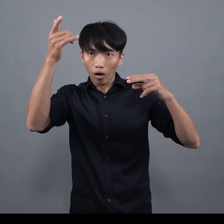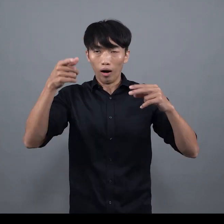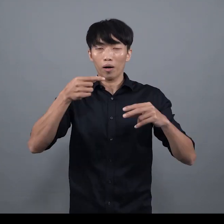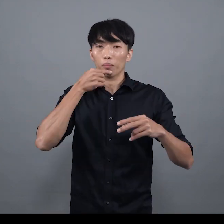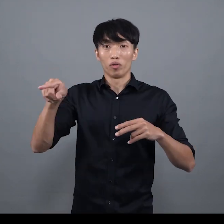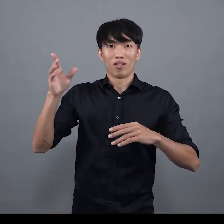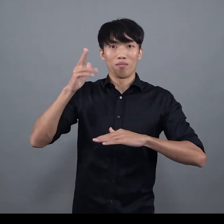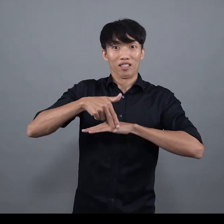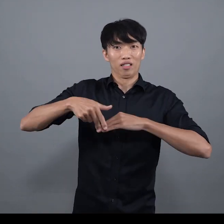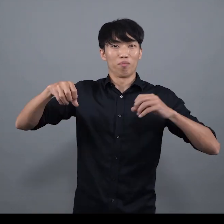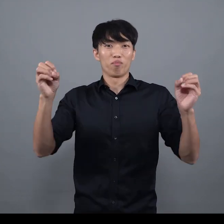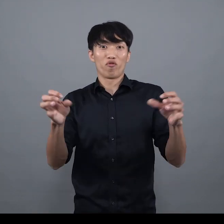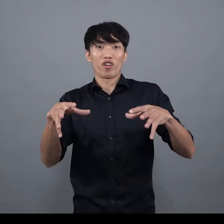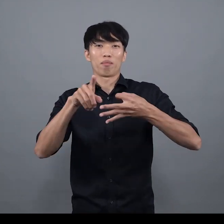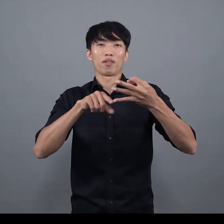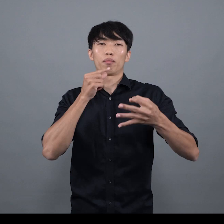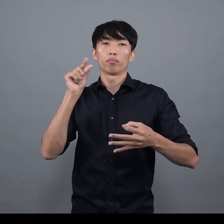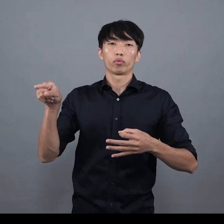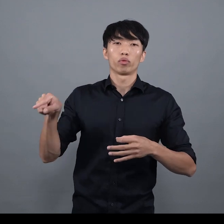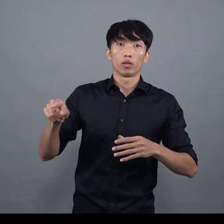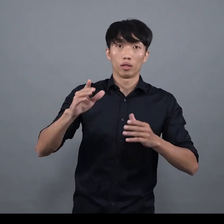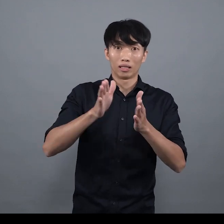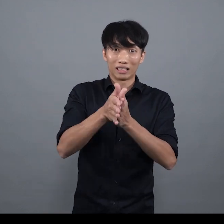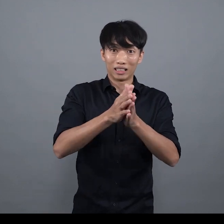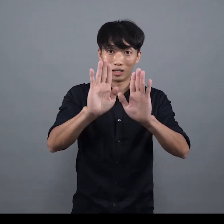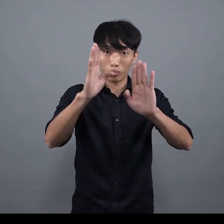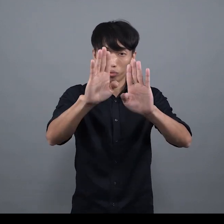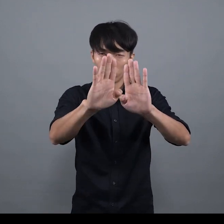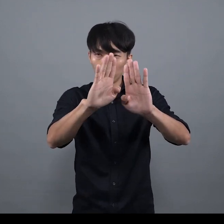that people called ‘Kuramata’s magic’ For instance, with its size